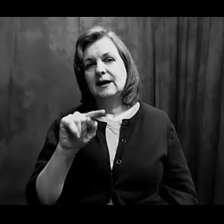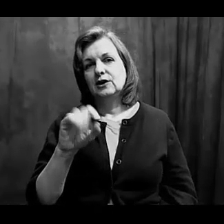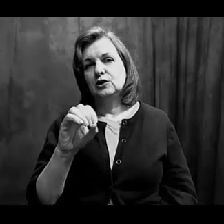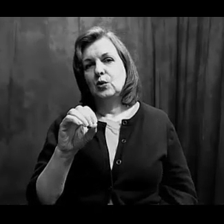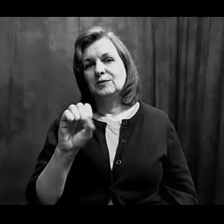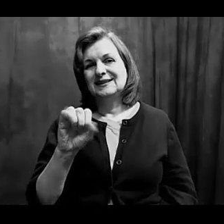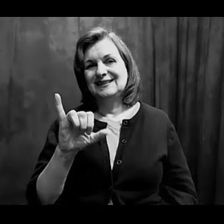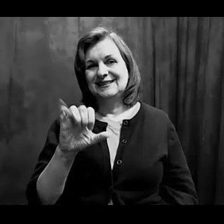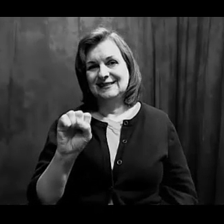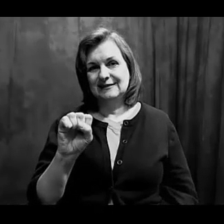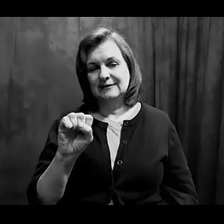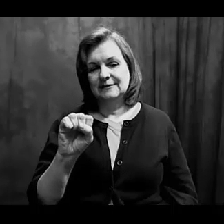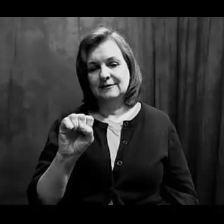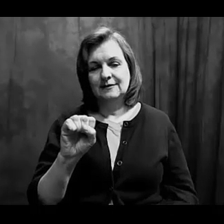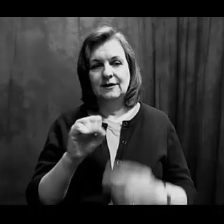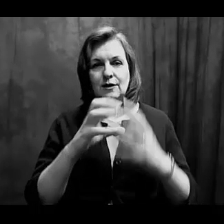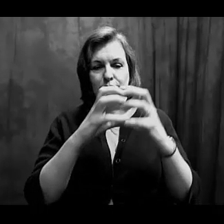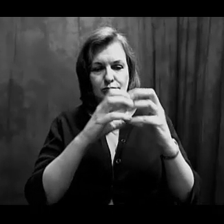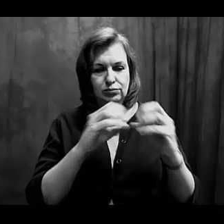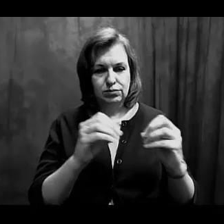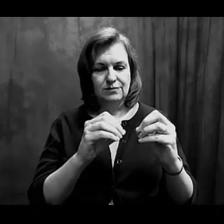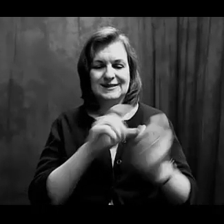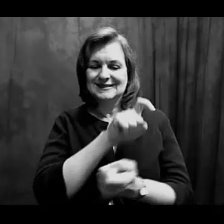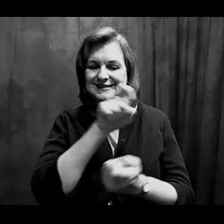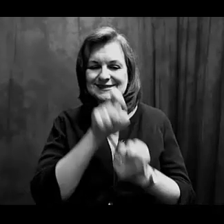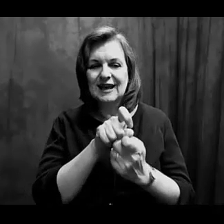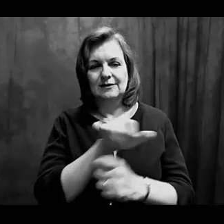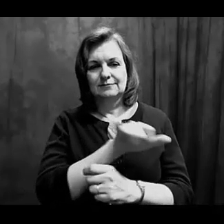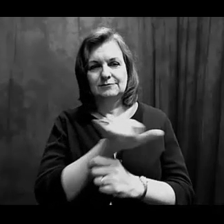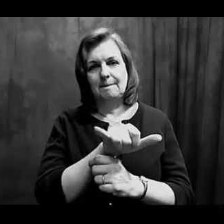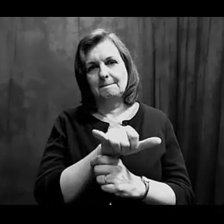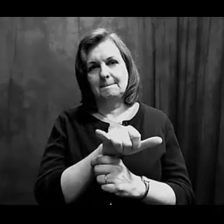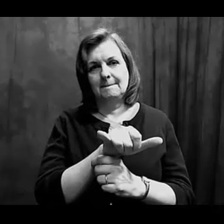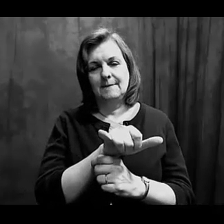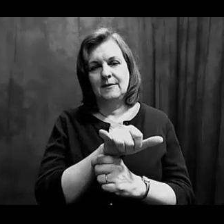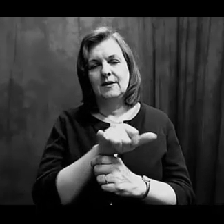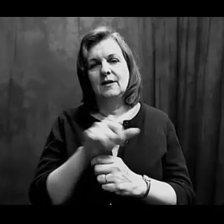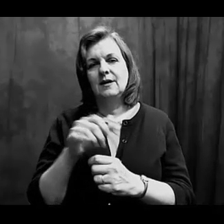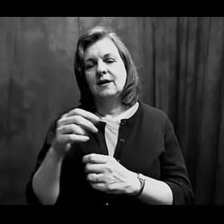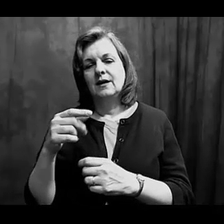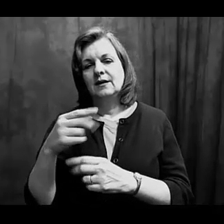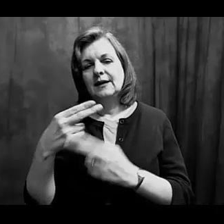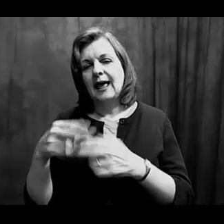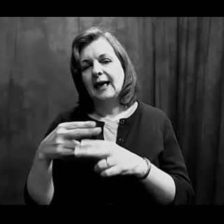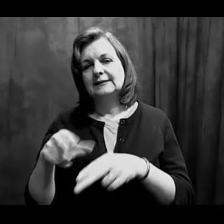this is perfect copies identical replication -- sperm and egg production are going